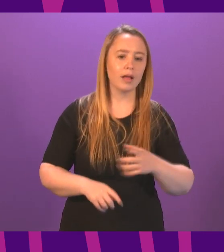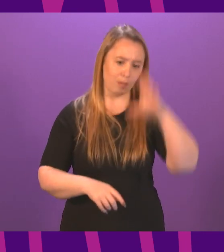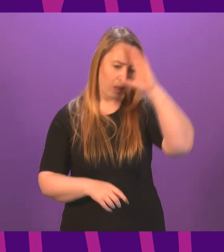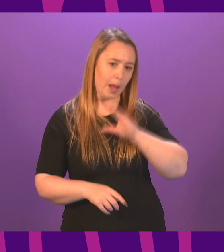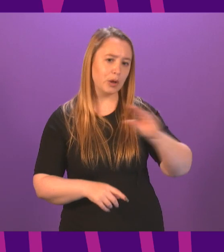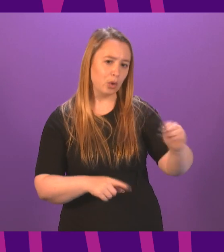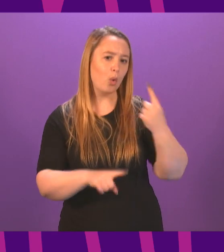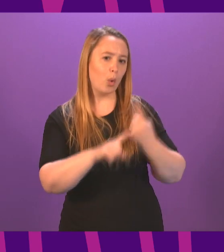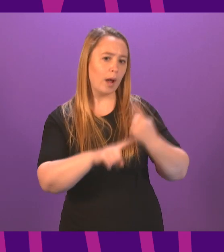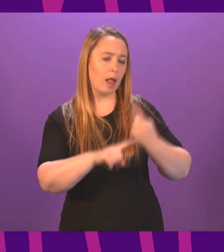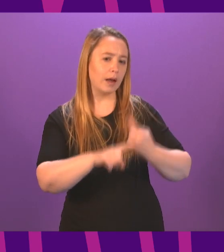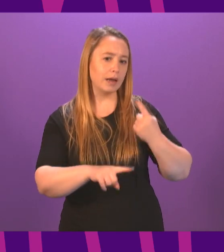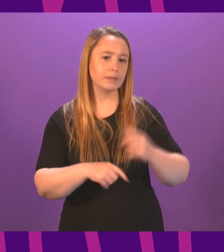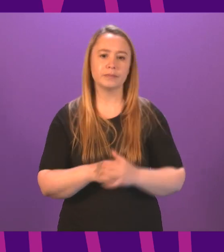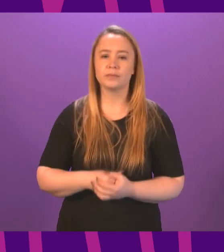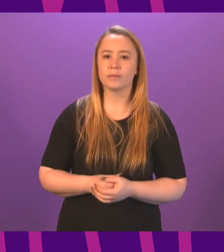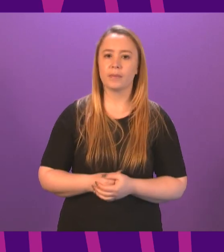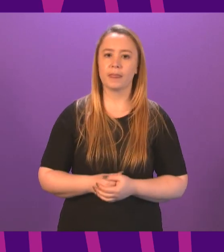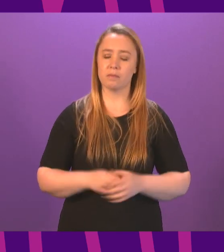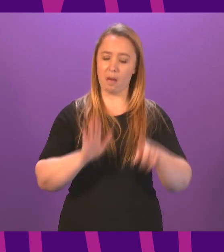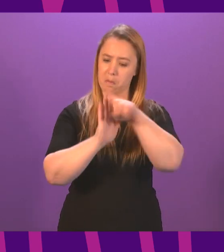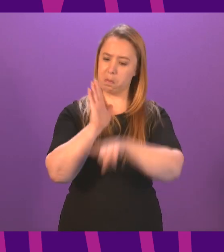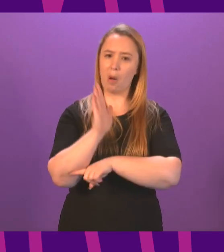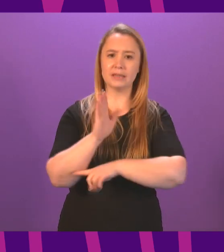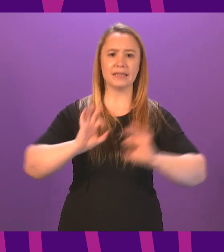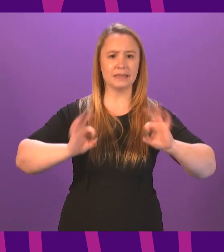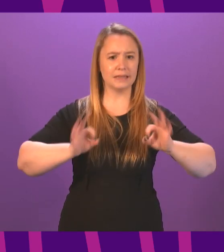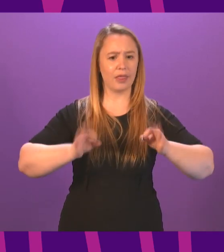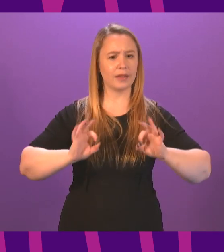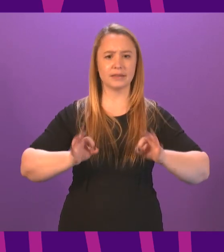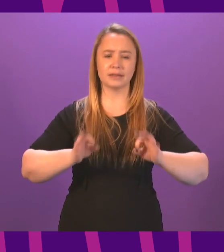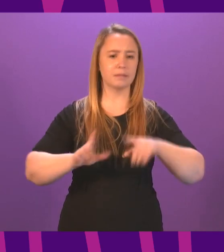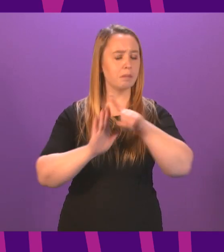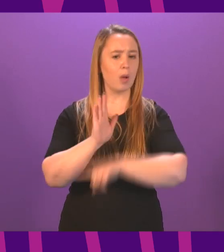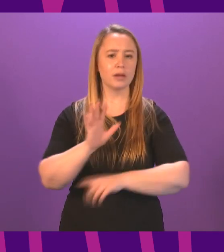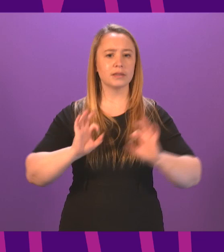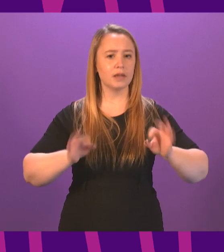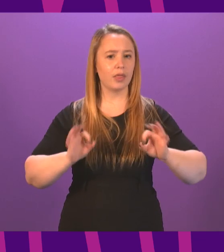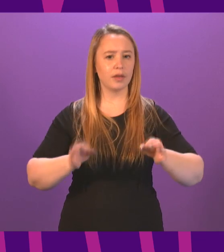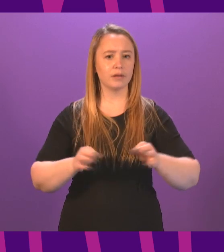there is no policy of that nature and there will not be one.